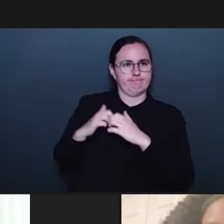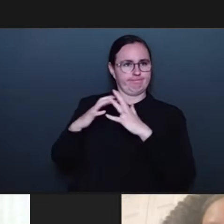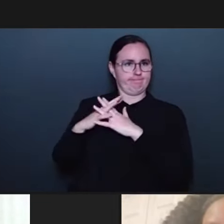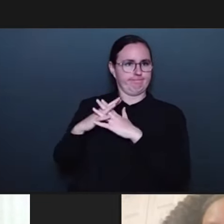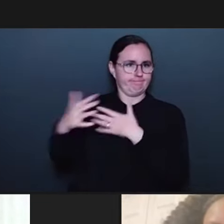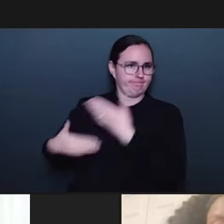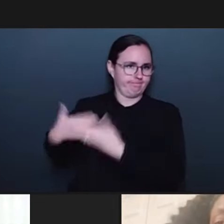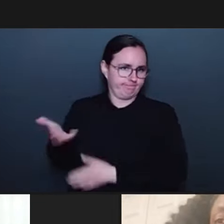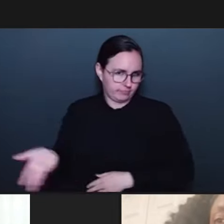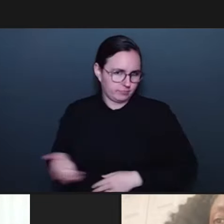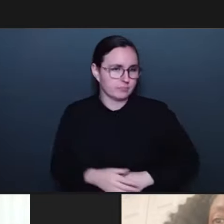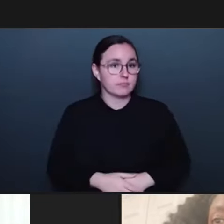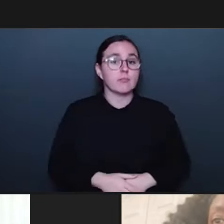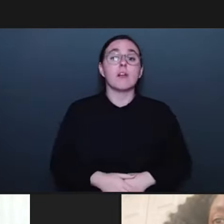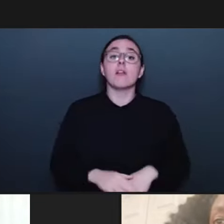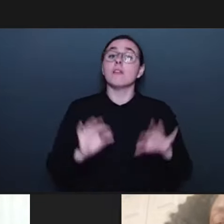[Binta Bajaha]